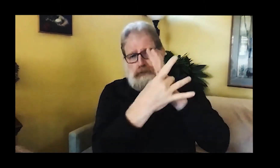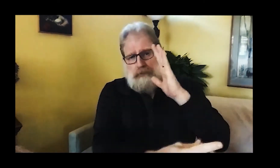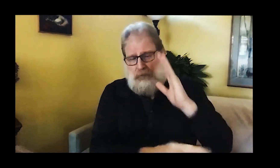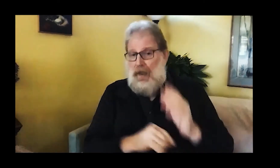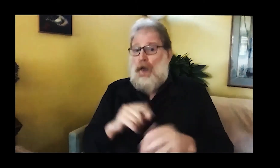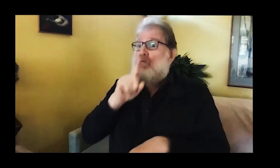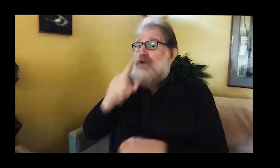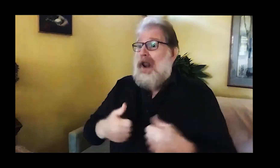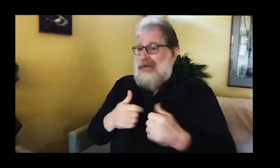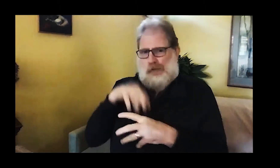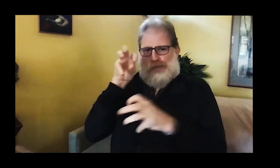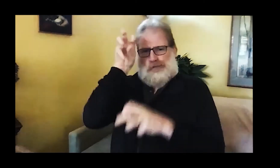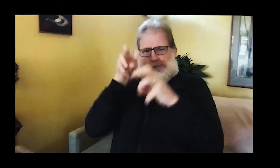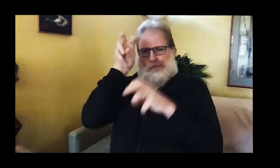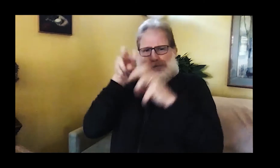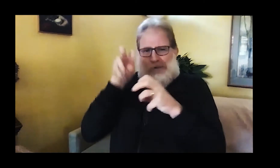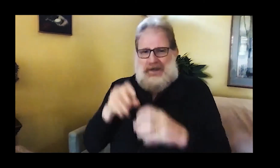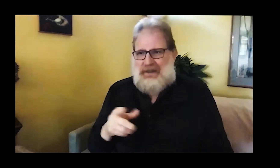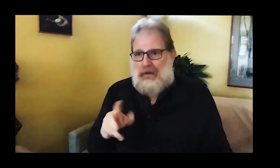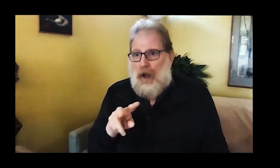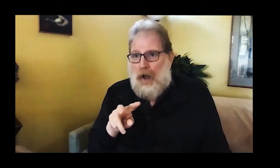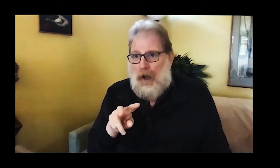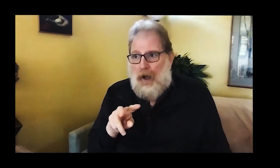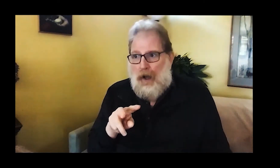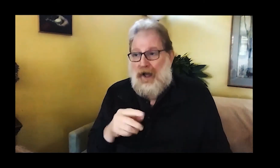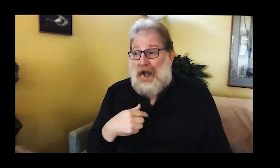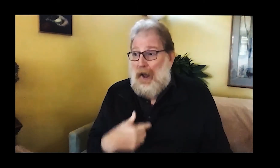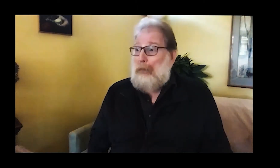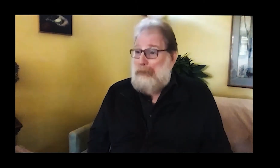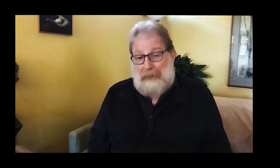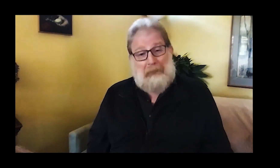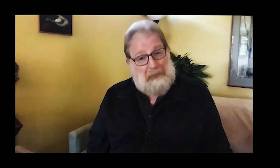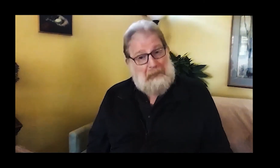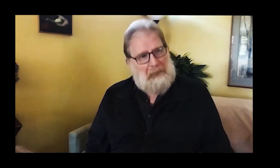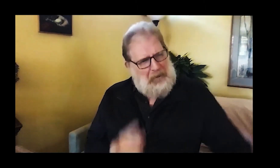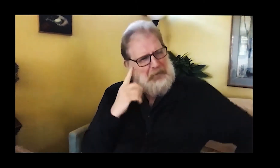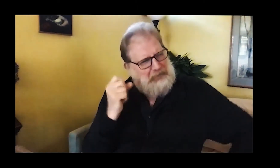eloquently for the past two hours. That was my character. The real me was not a very good signer.